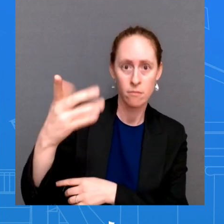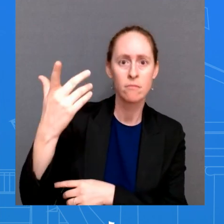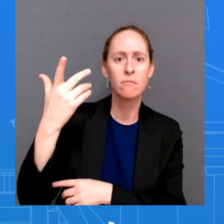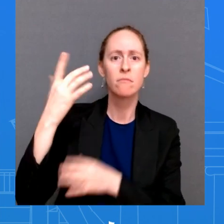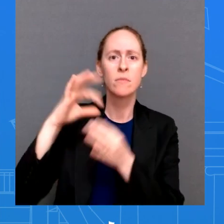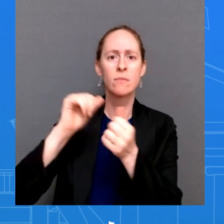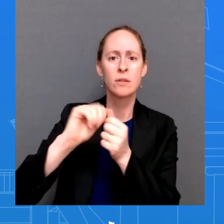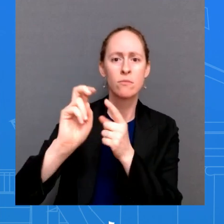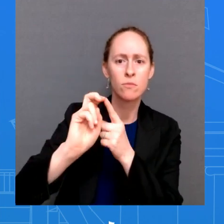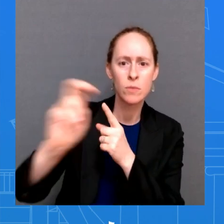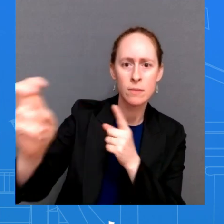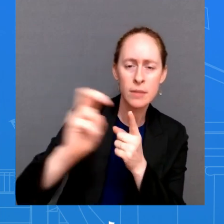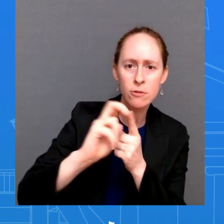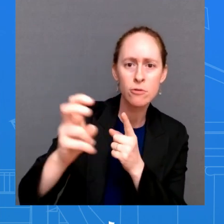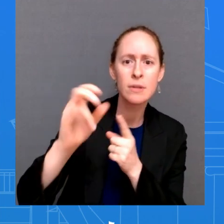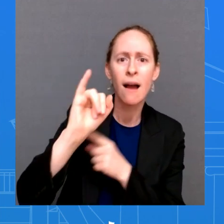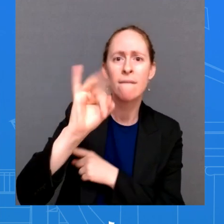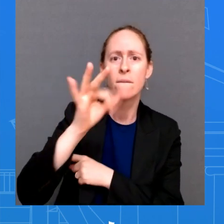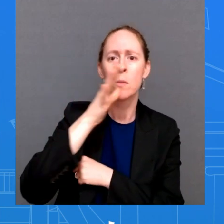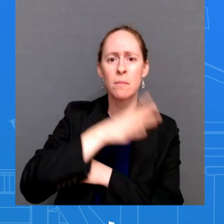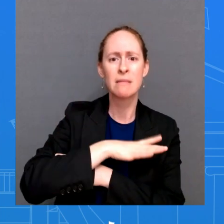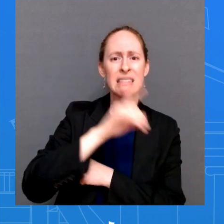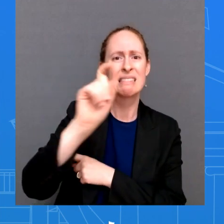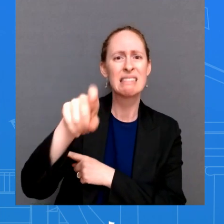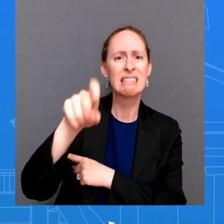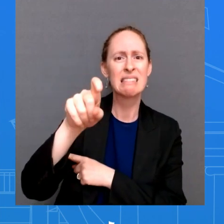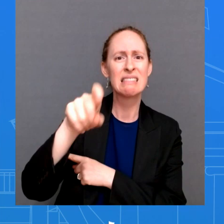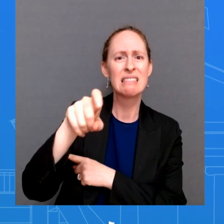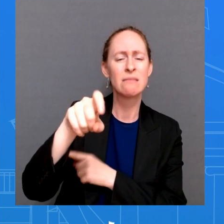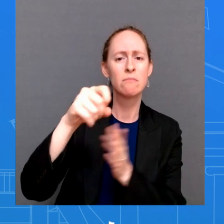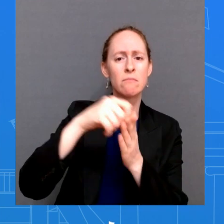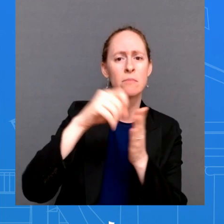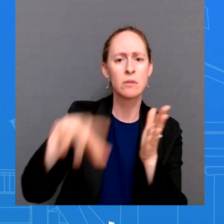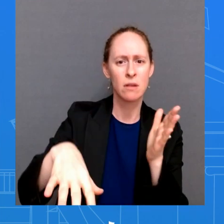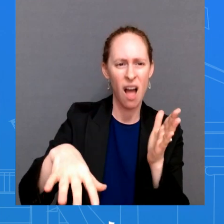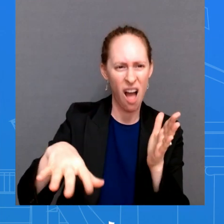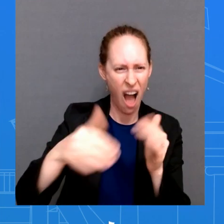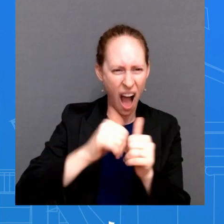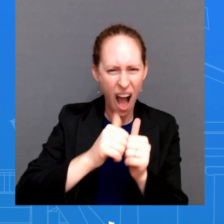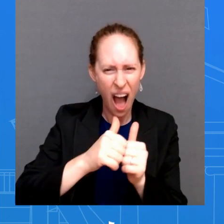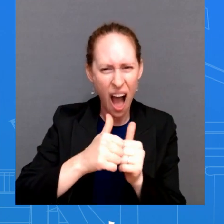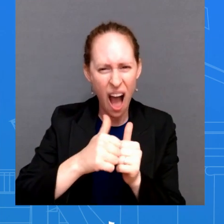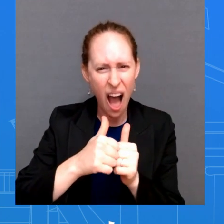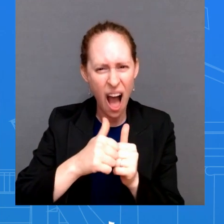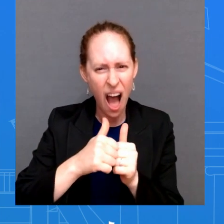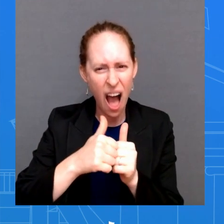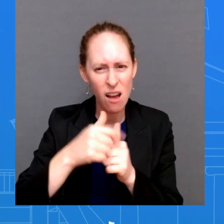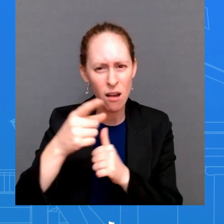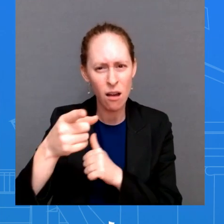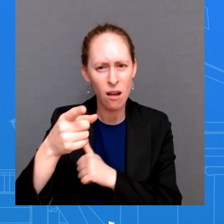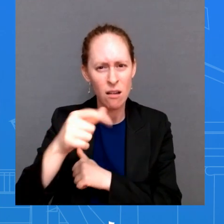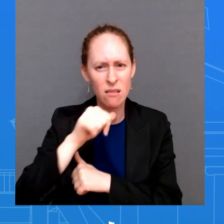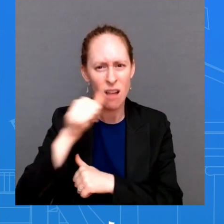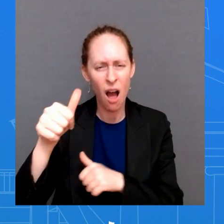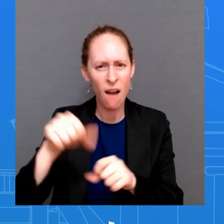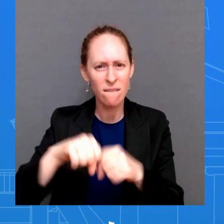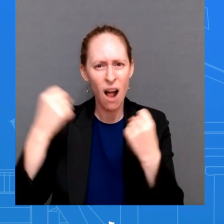how would that not violate Hyde if it's using taxpayer dollars to pay for abortions? Ms. Jean-Pierre: This EO does not -- will not --